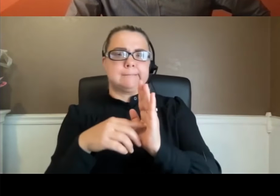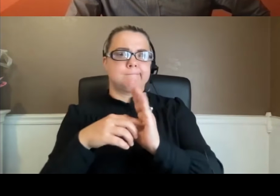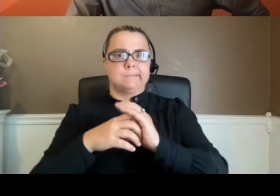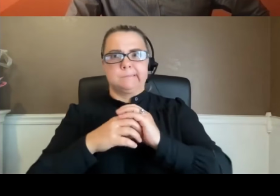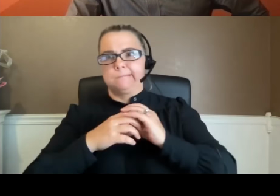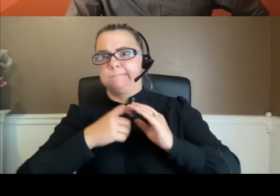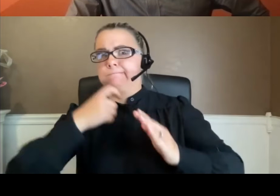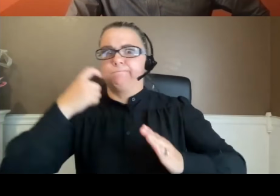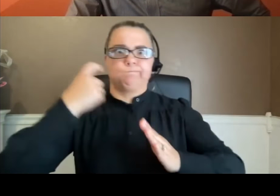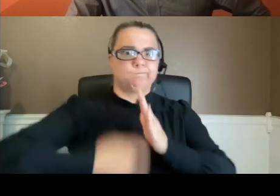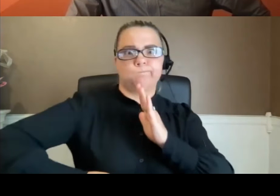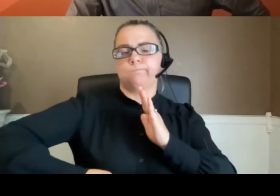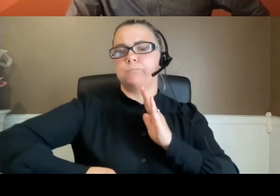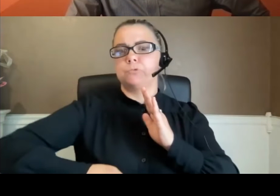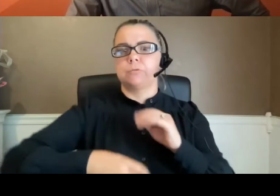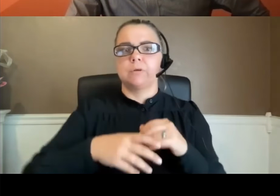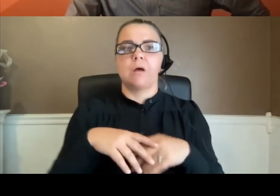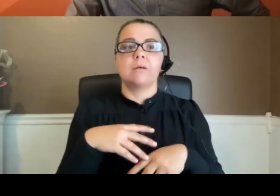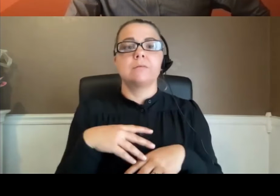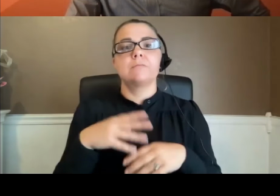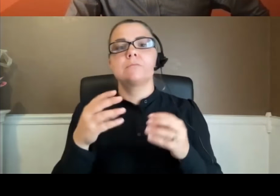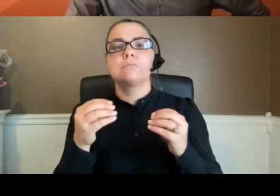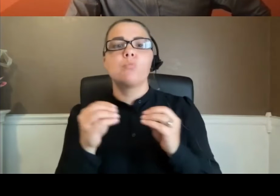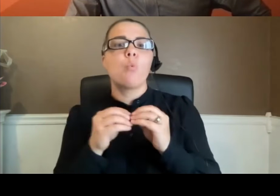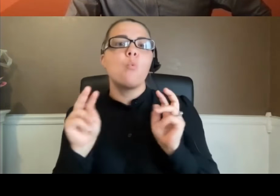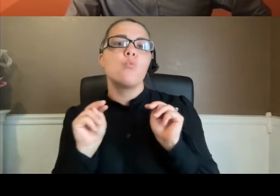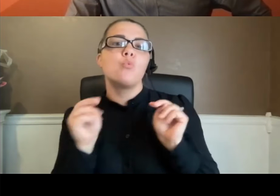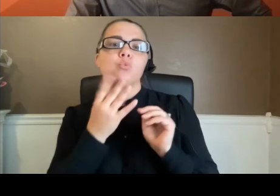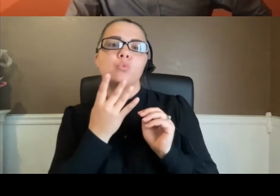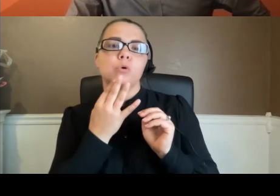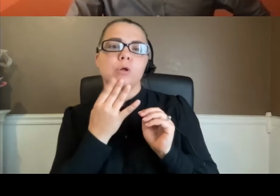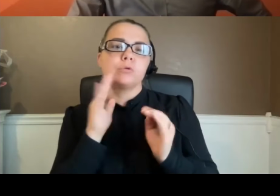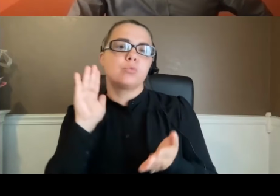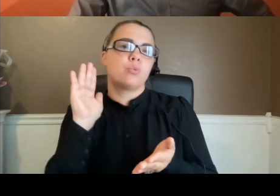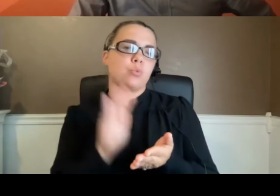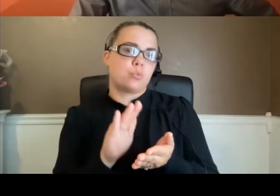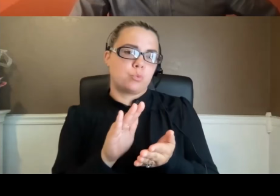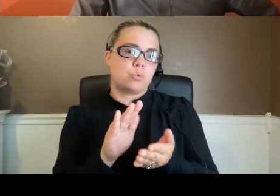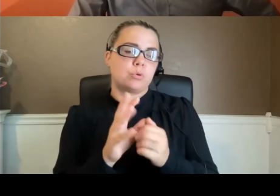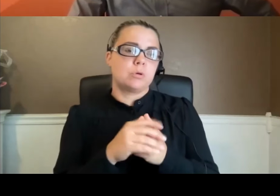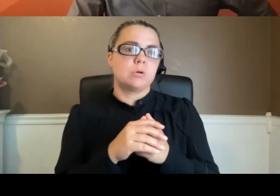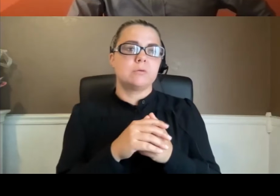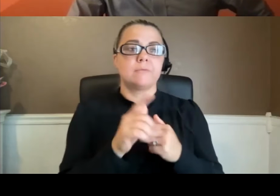to white, represent moderate values. From left to right this map can be summarized with